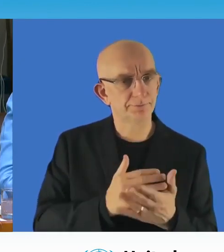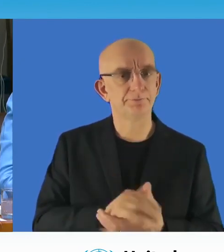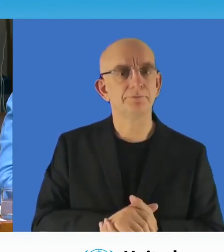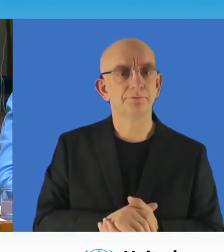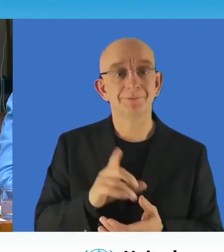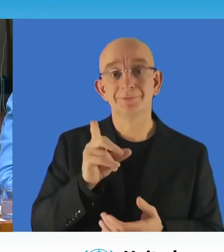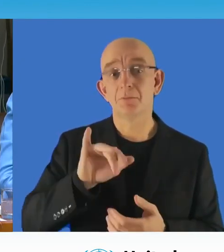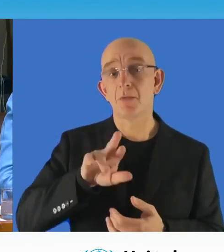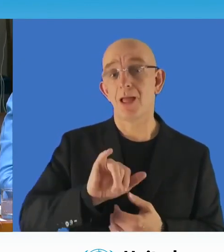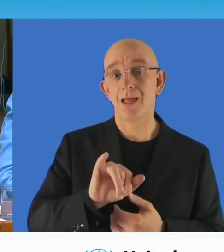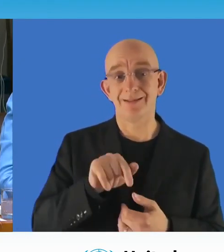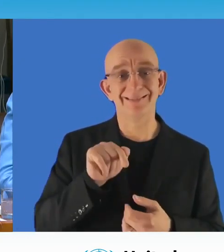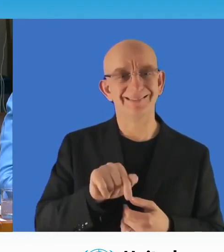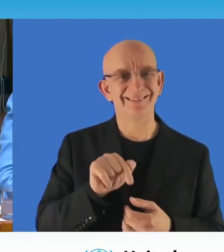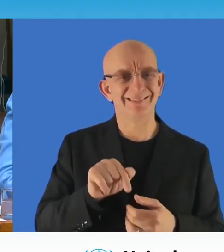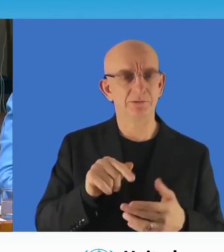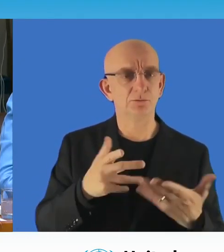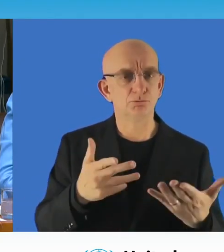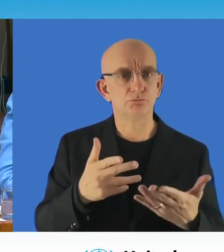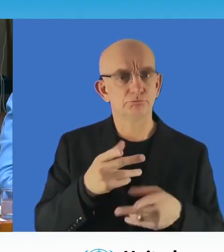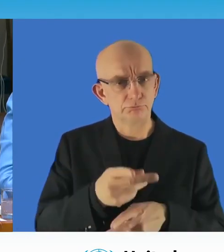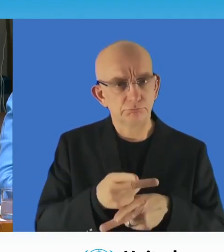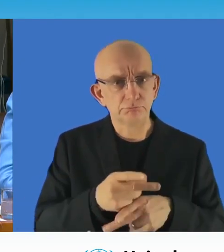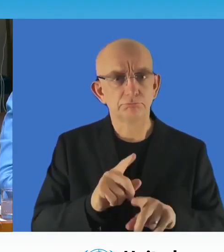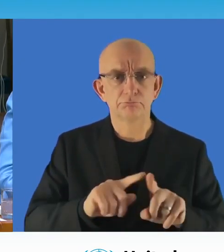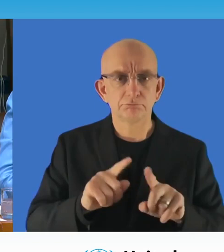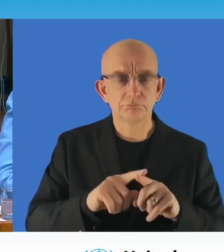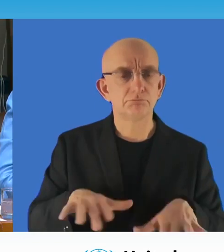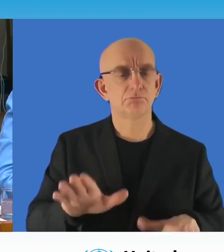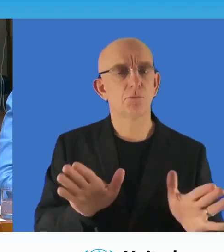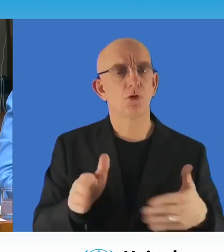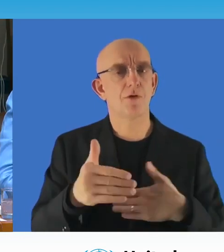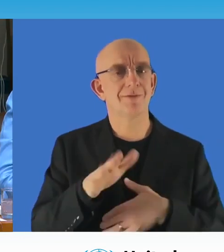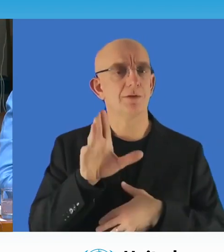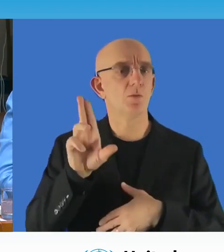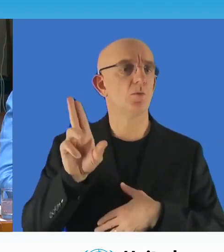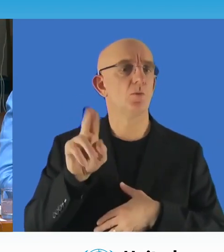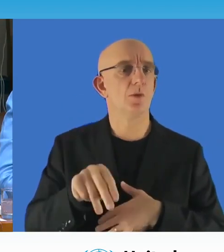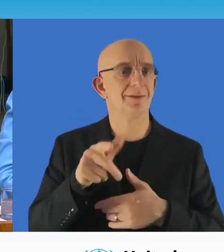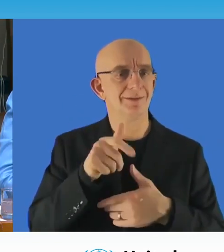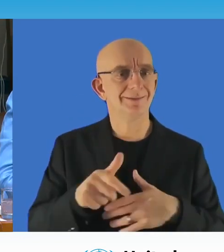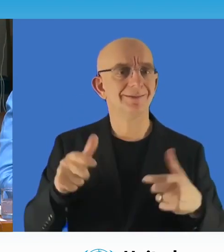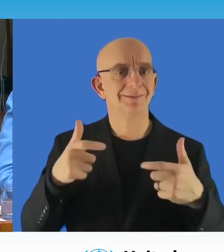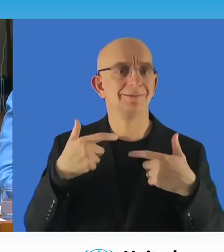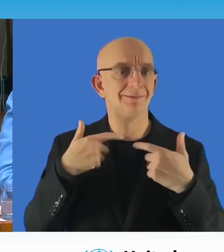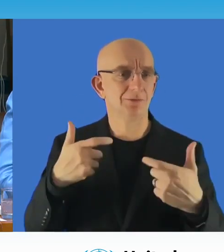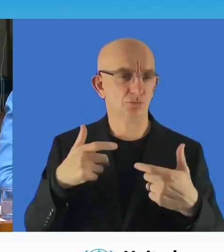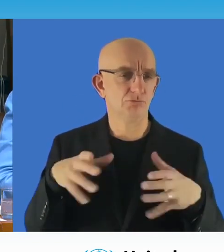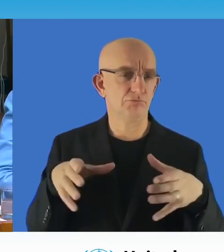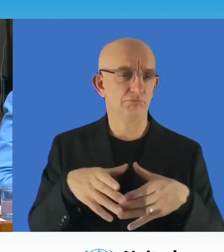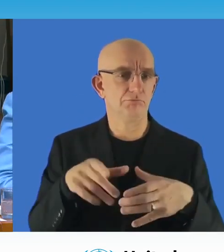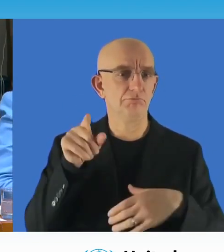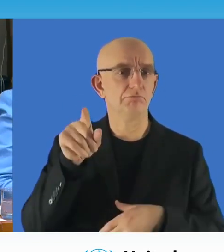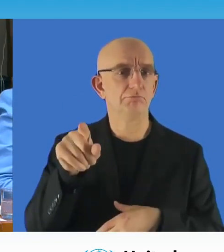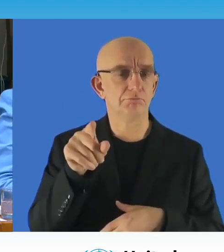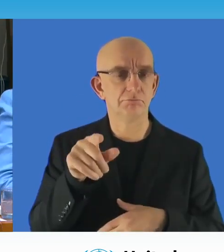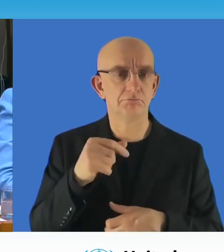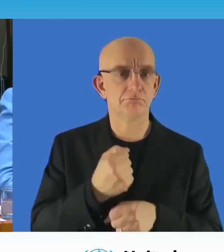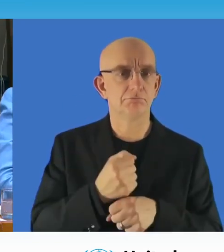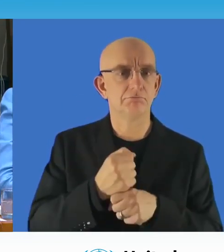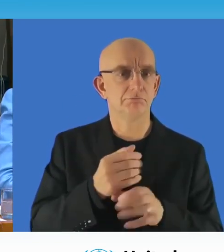cooperation for safer and more inclusive DPI including for persons with disabilities undp's own